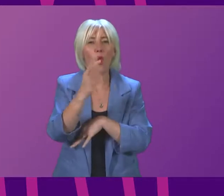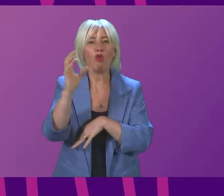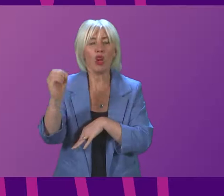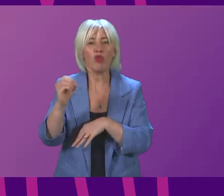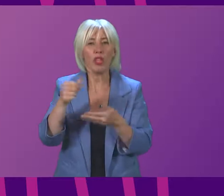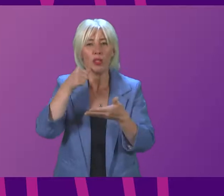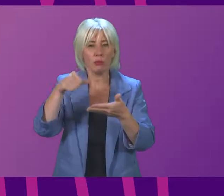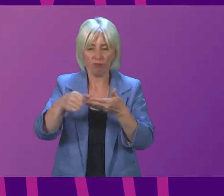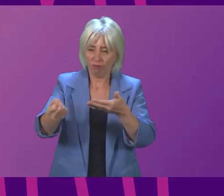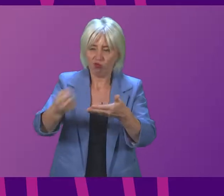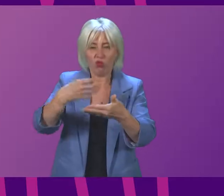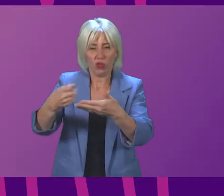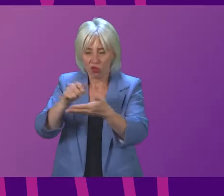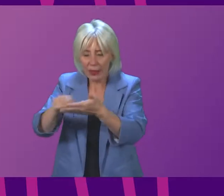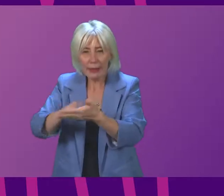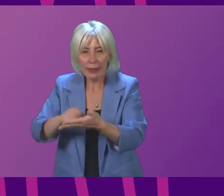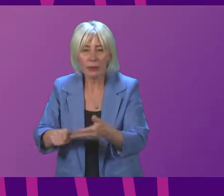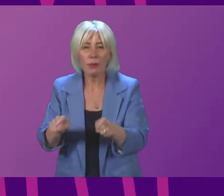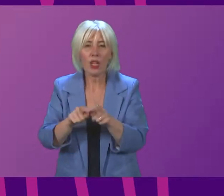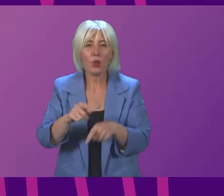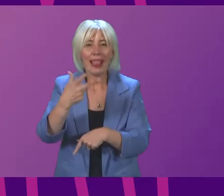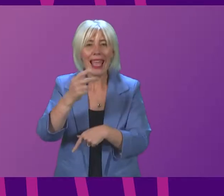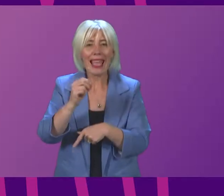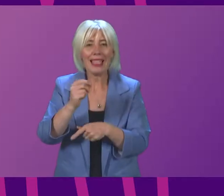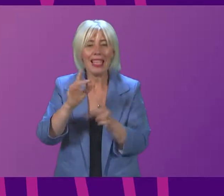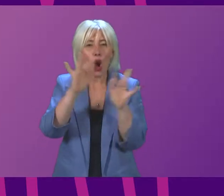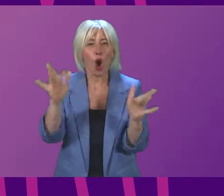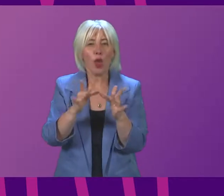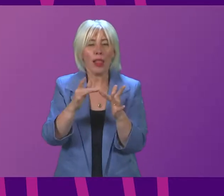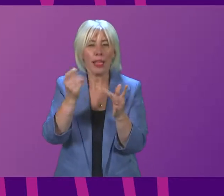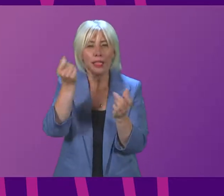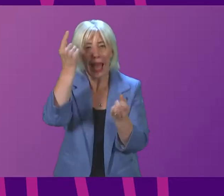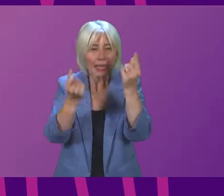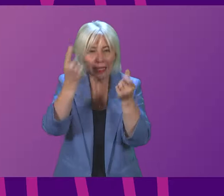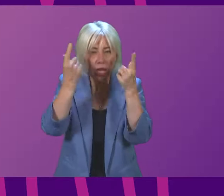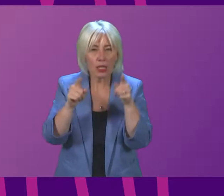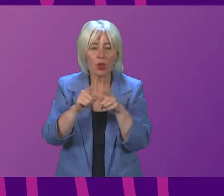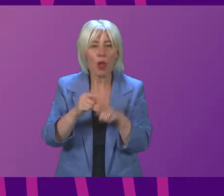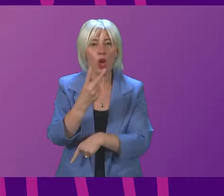and received more than 80 online ideas and nearly 200 comments through an online dialogue challenge.